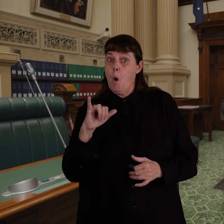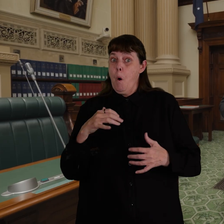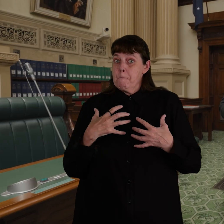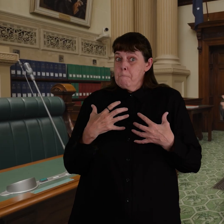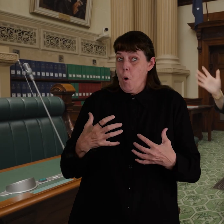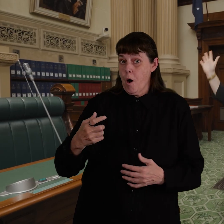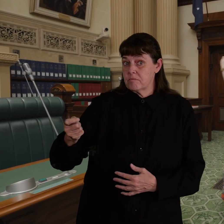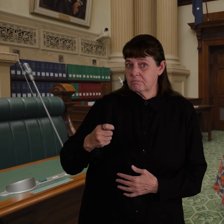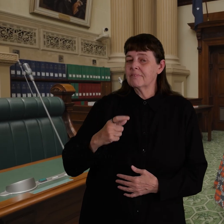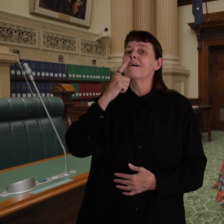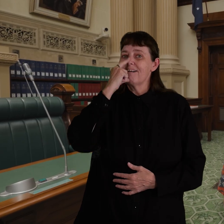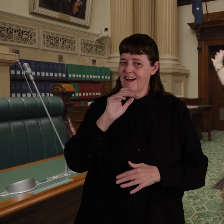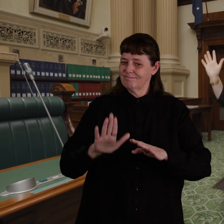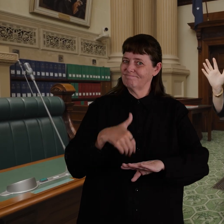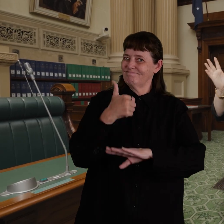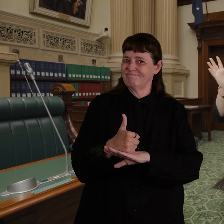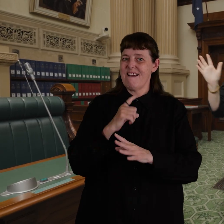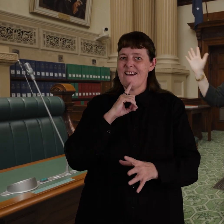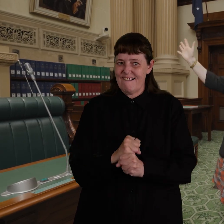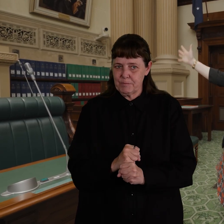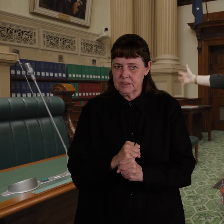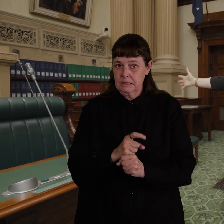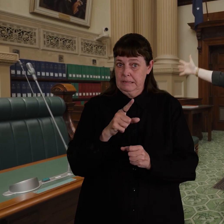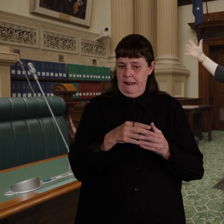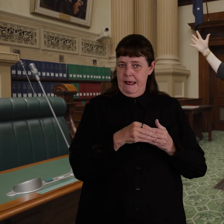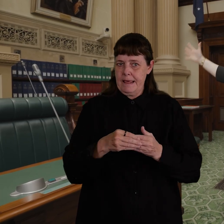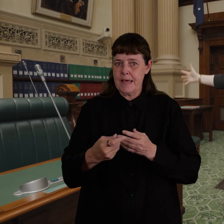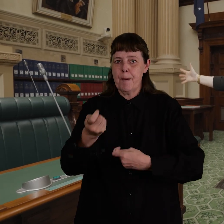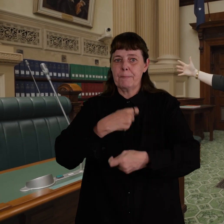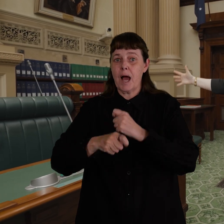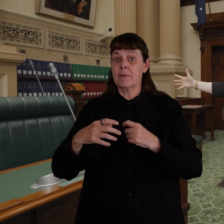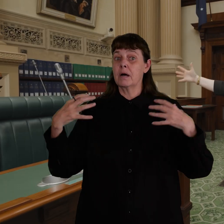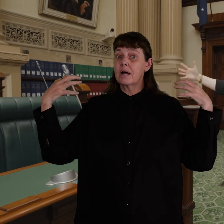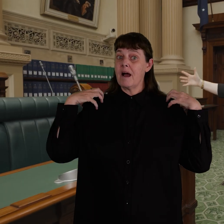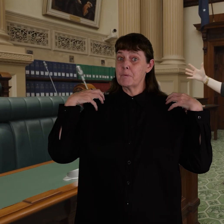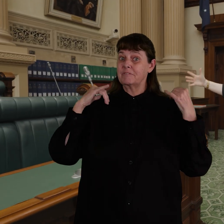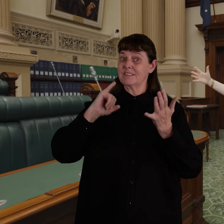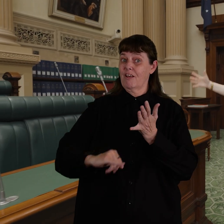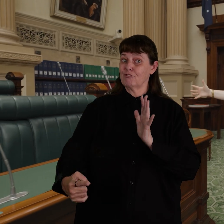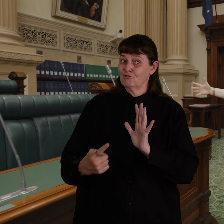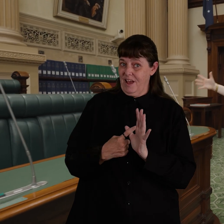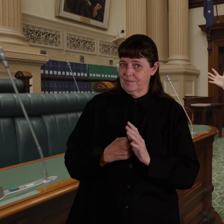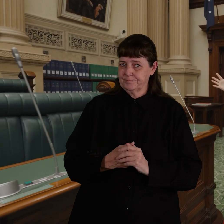government always sits to the right of the chair. The government is always to this side of the room.